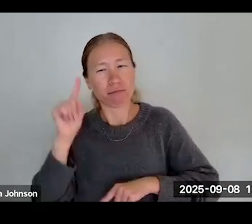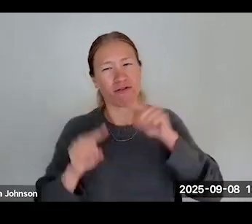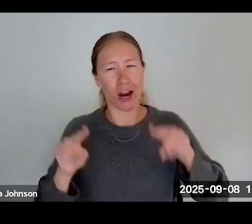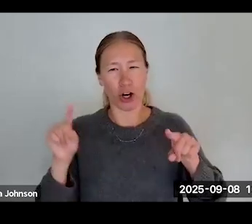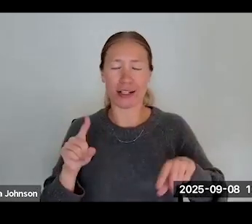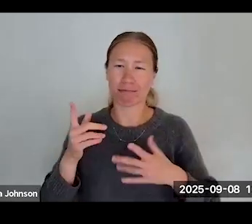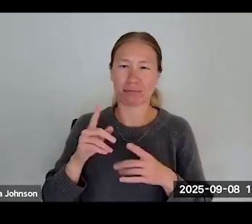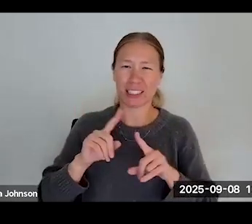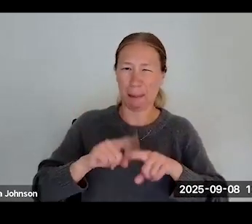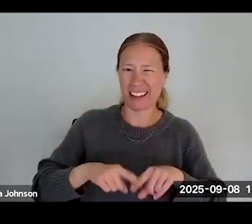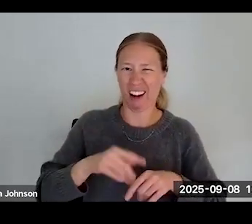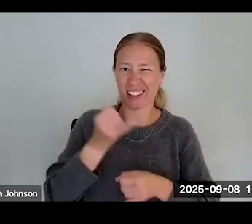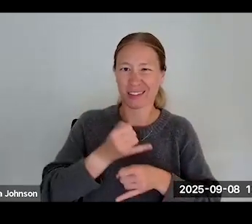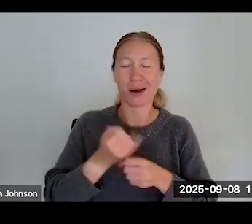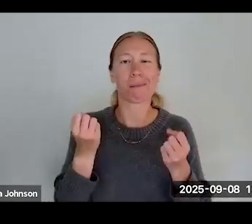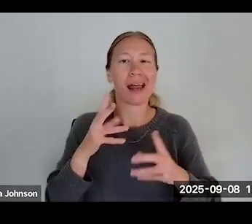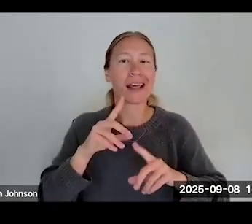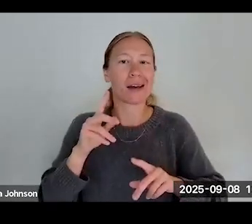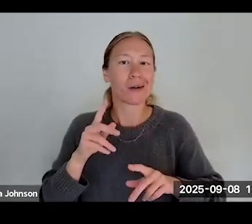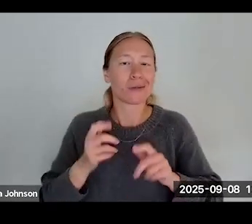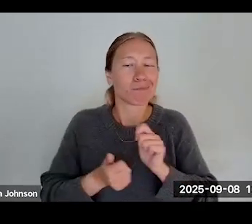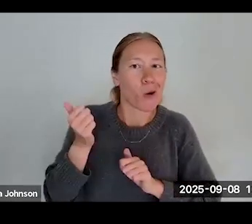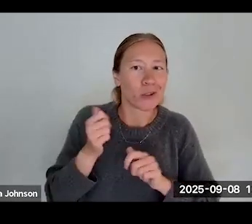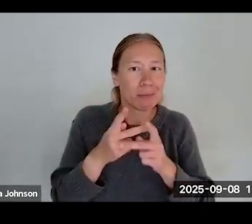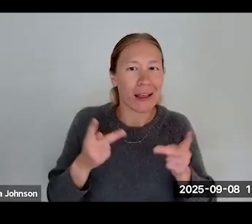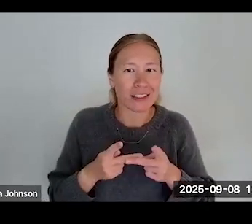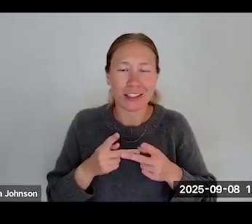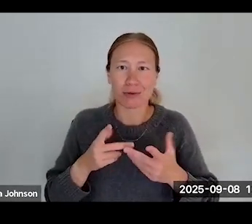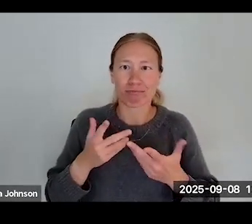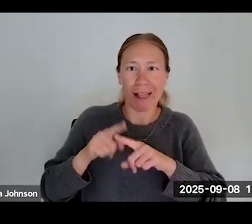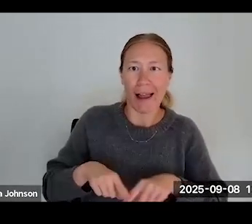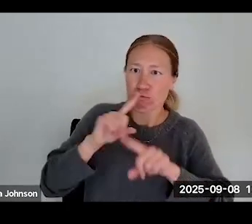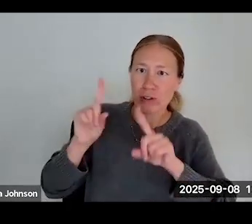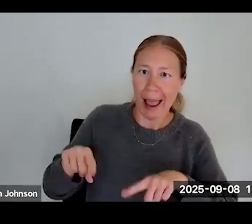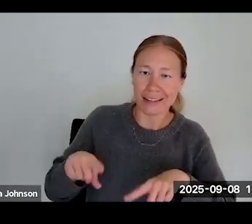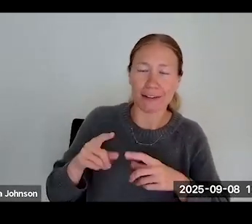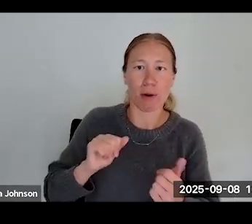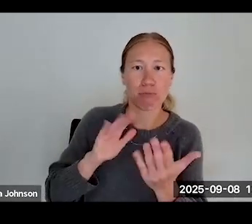Many relied on a reactive approach to addressing course-related accessibility needs. In other words, meeting needs